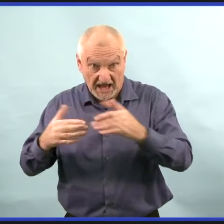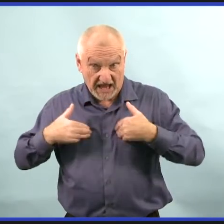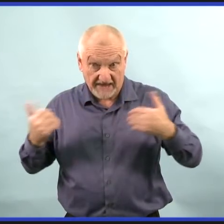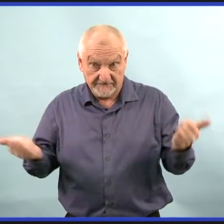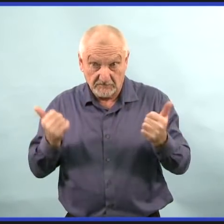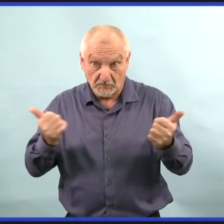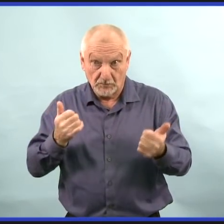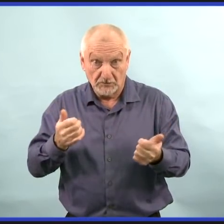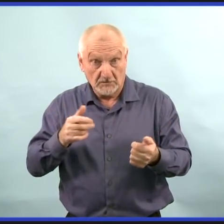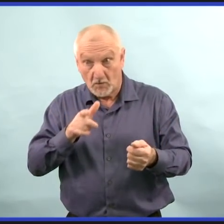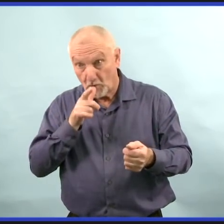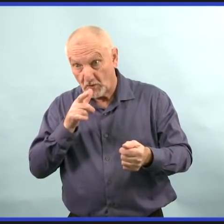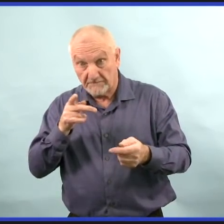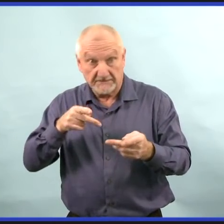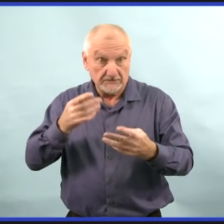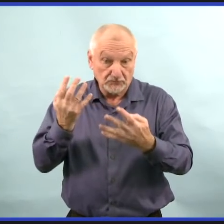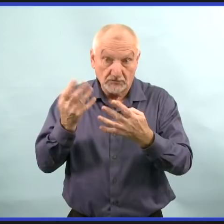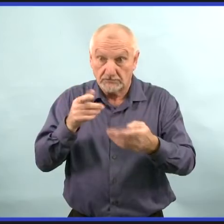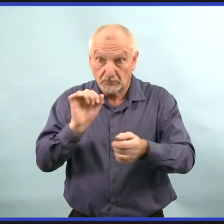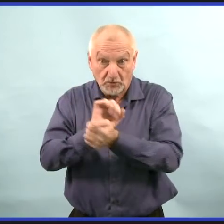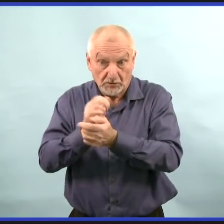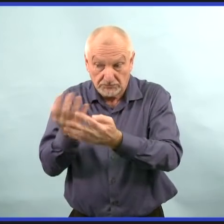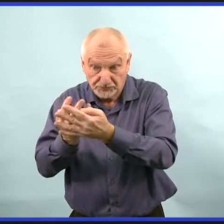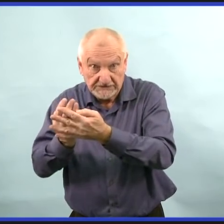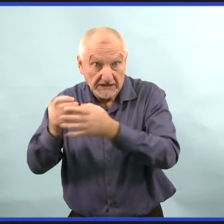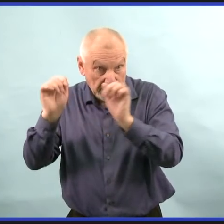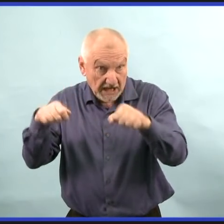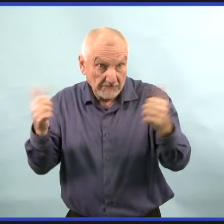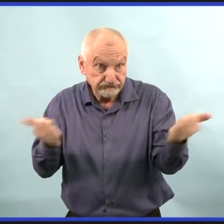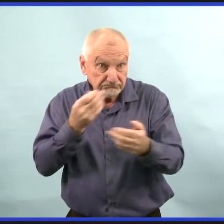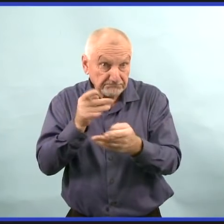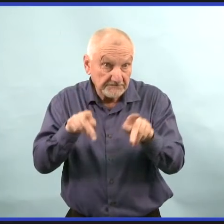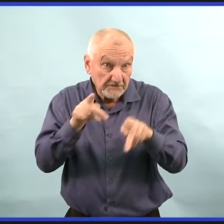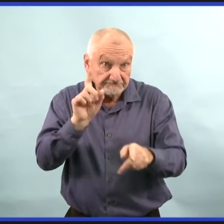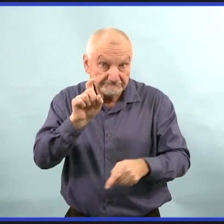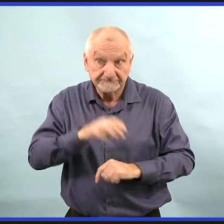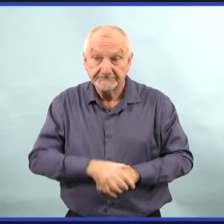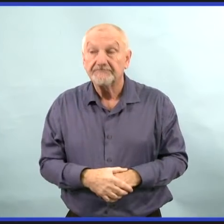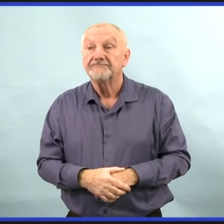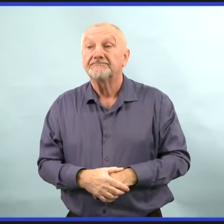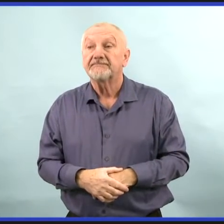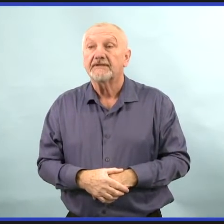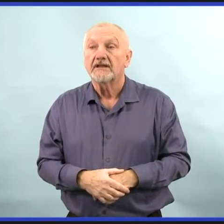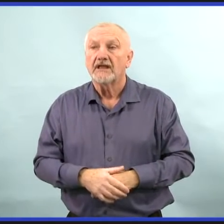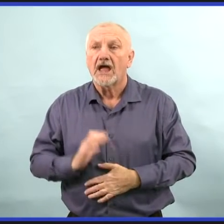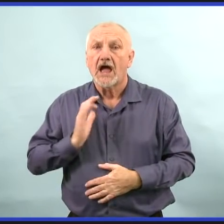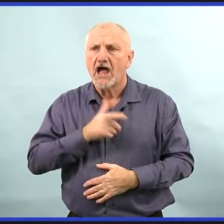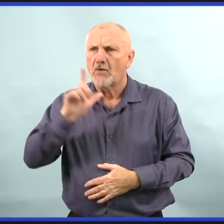so one the you know the lab works uh quite uh quite quickly with all of its uh uh